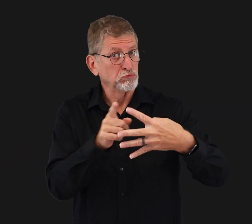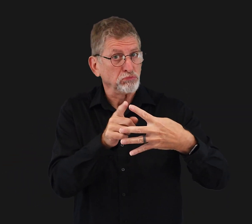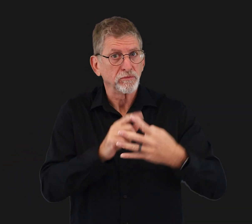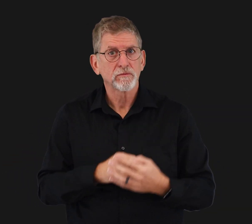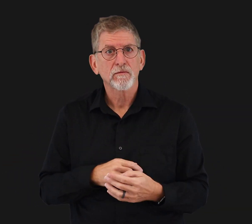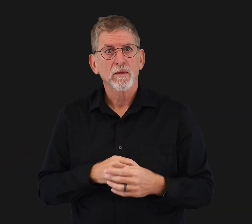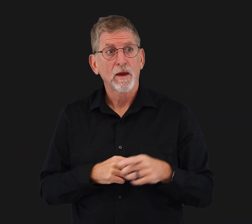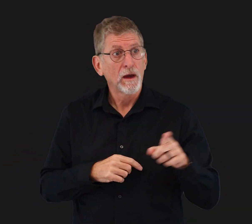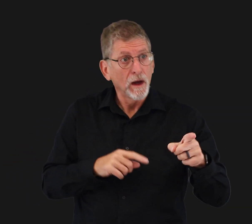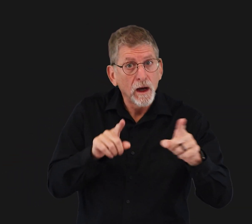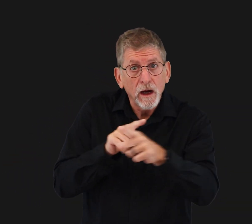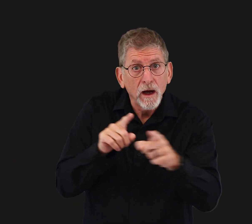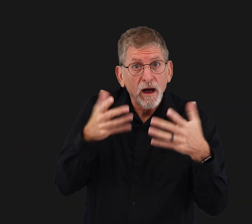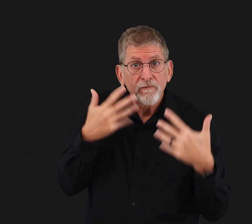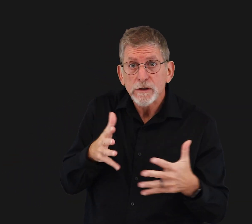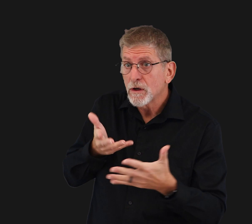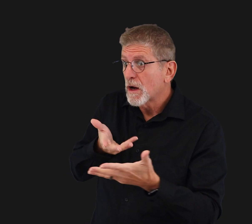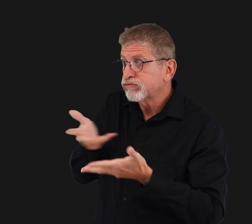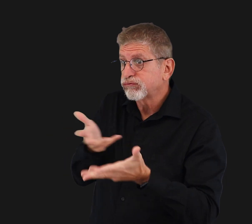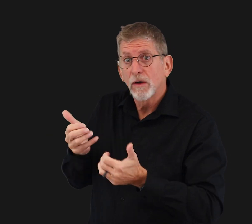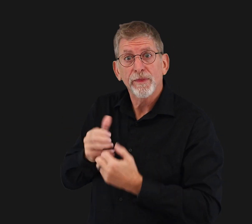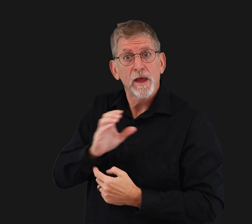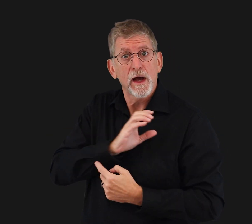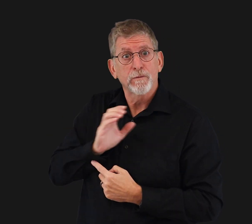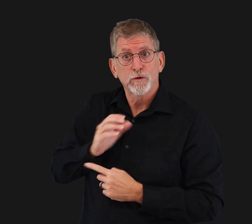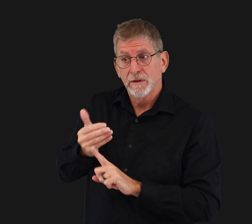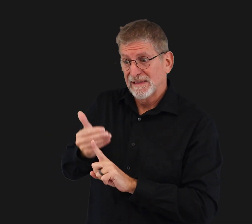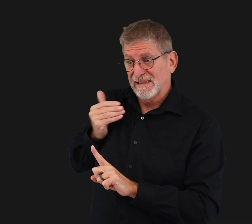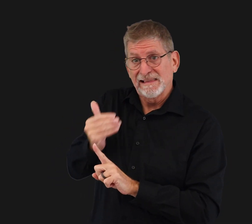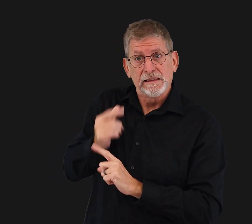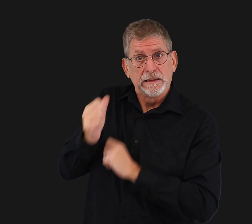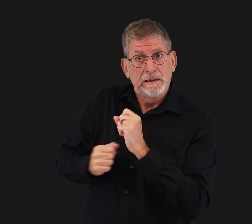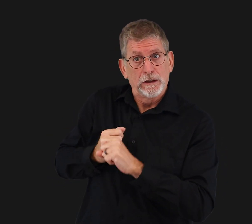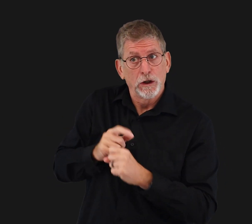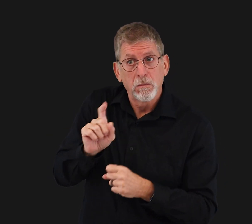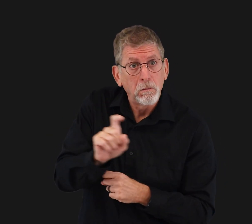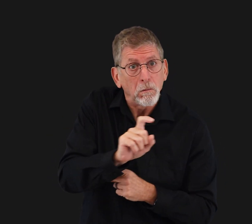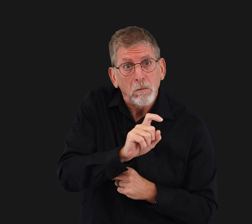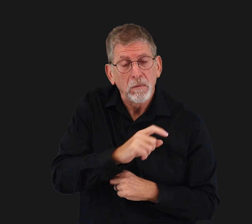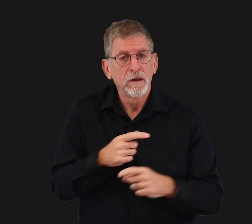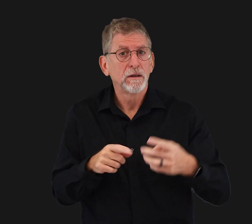• if they interacted with the Commission within the past year